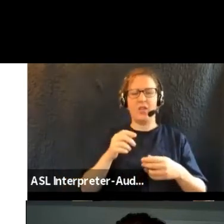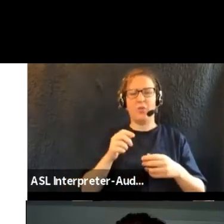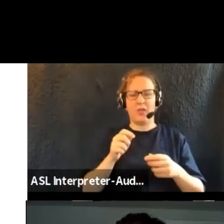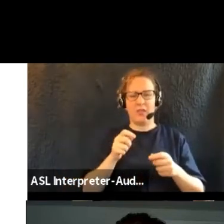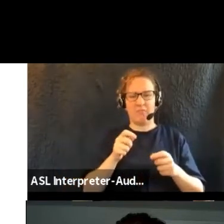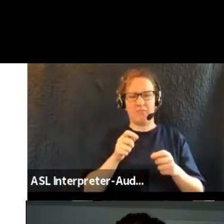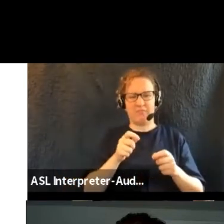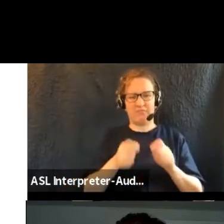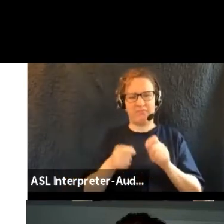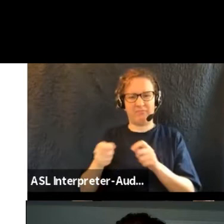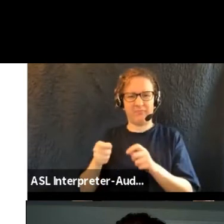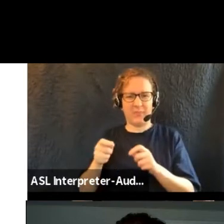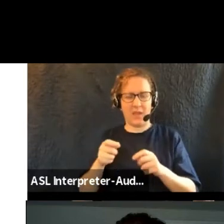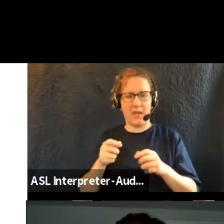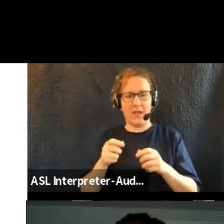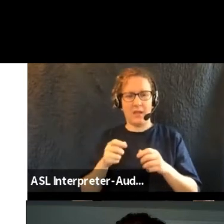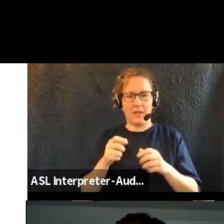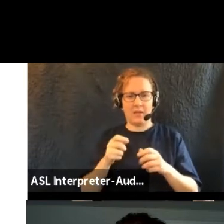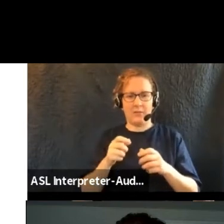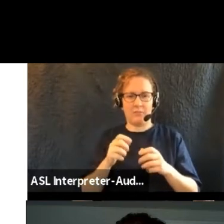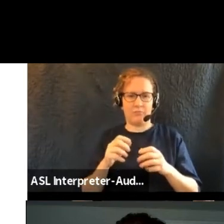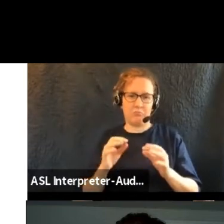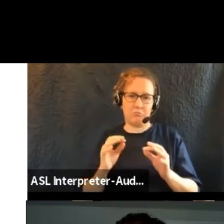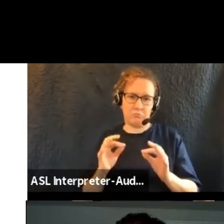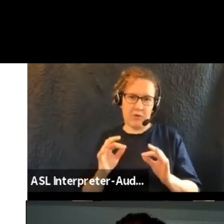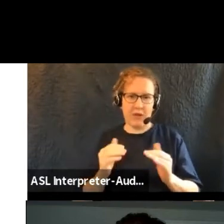There are different ways to do things.